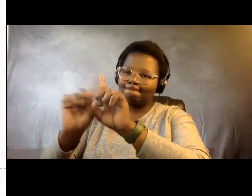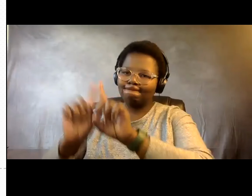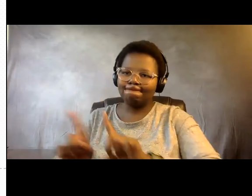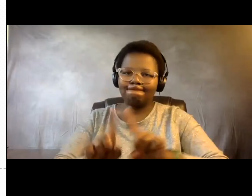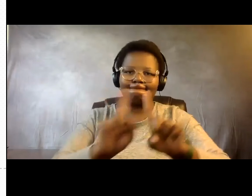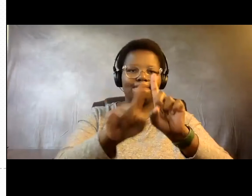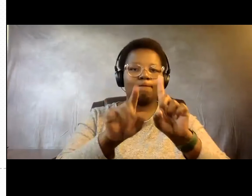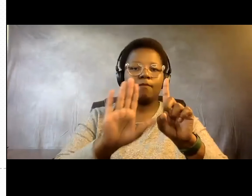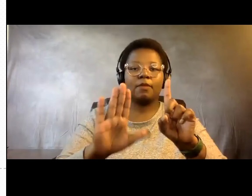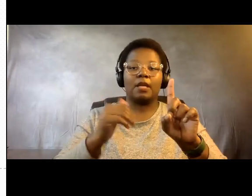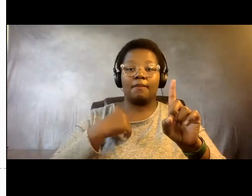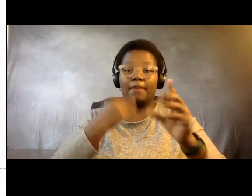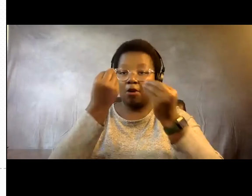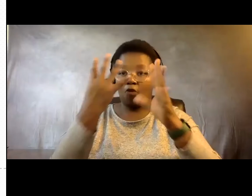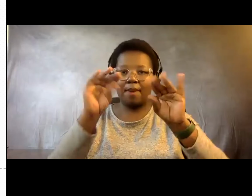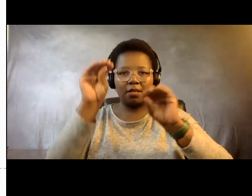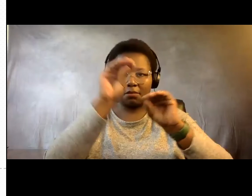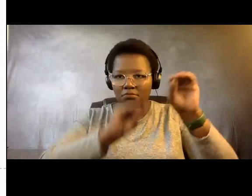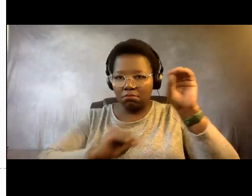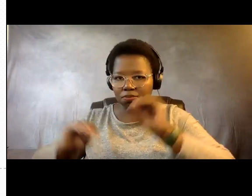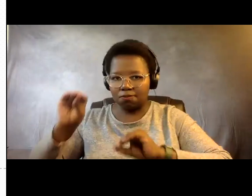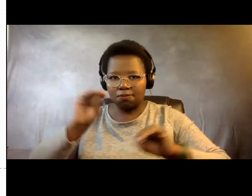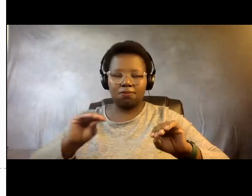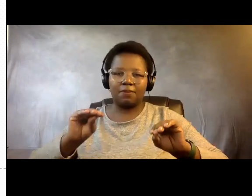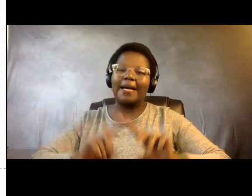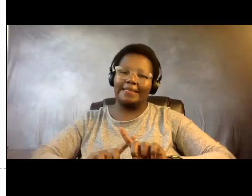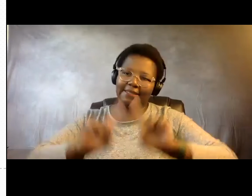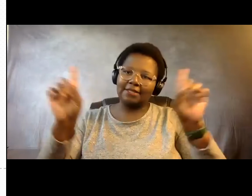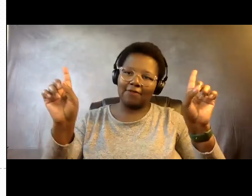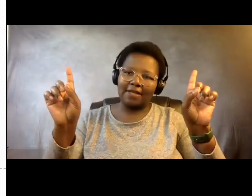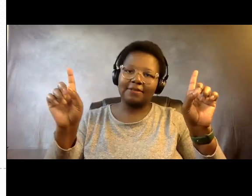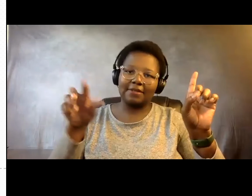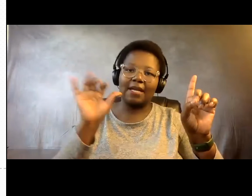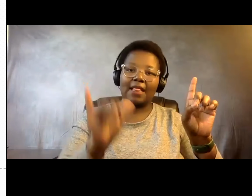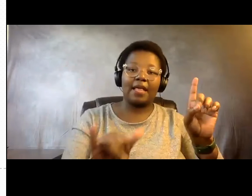will obviously be different because it depends on a lot of things. But having your team map what